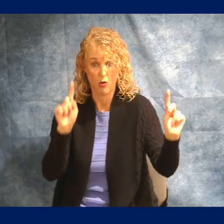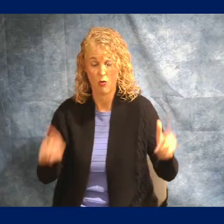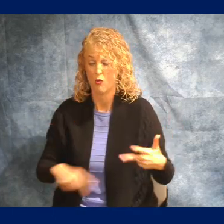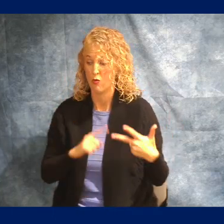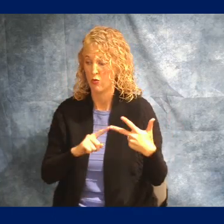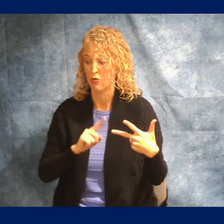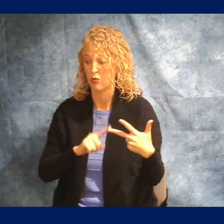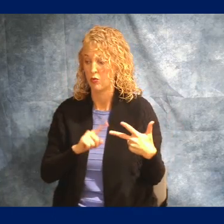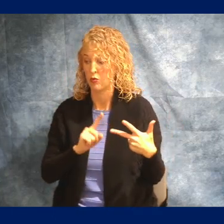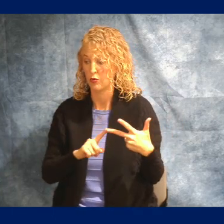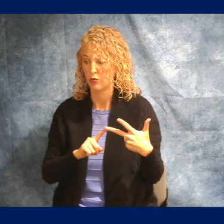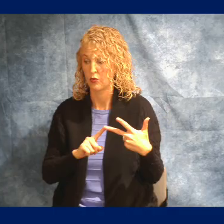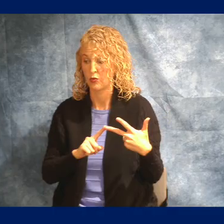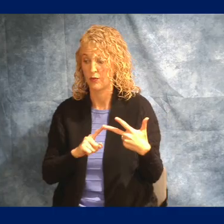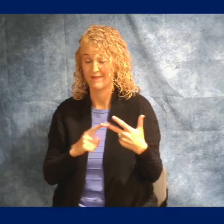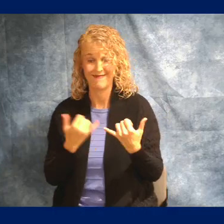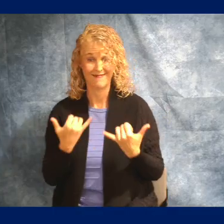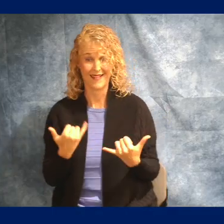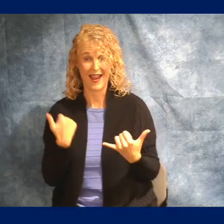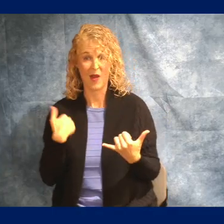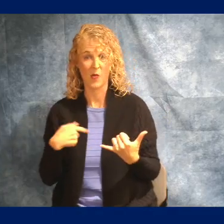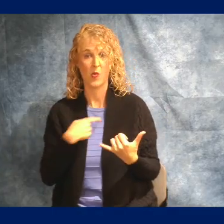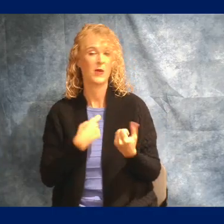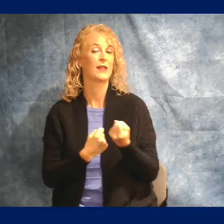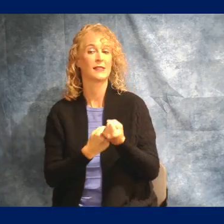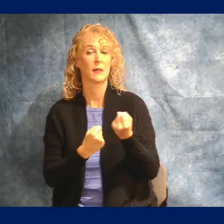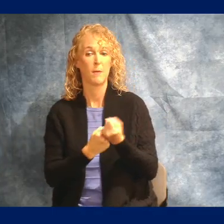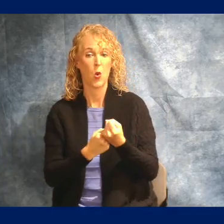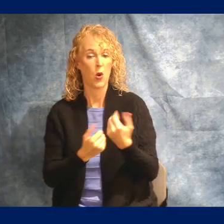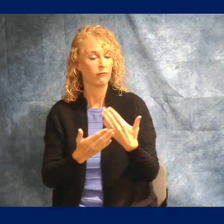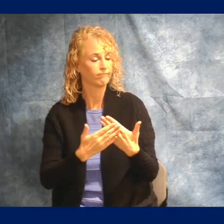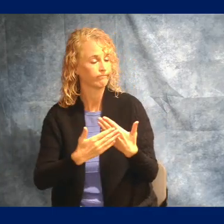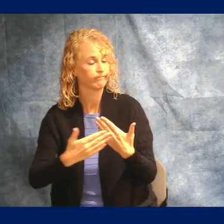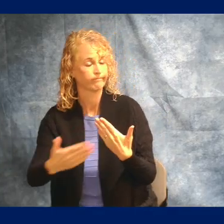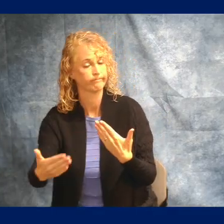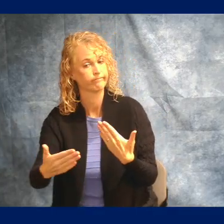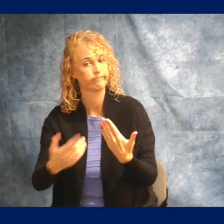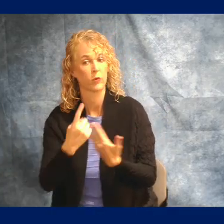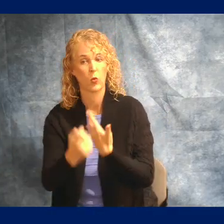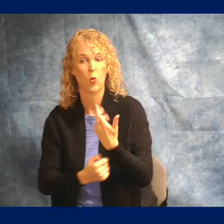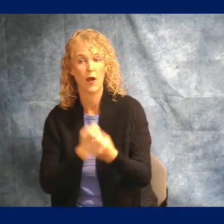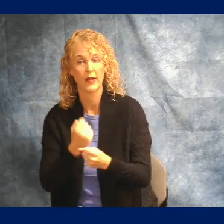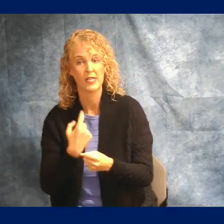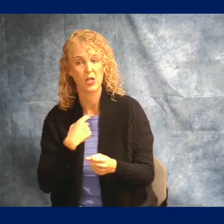three will be ongoing support. Over the next year, we'll be checking in with them and making sure